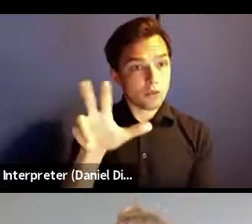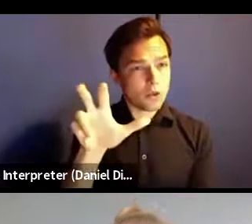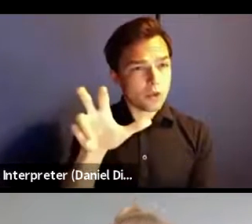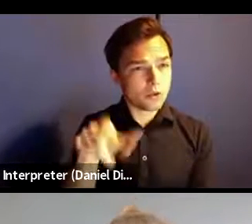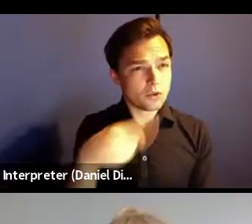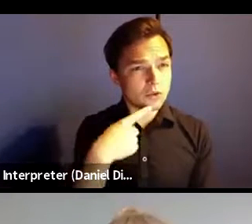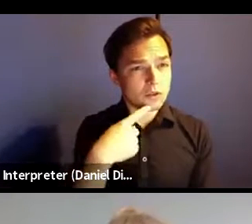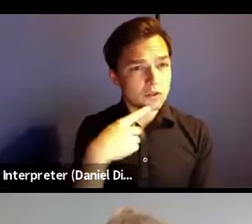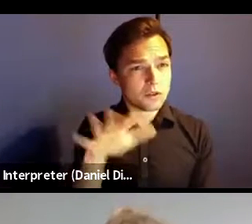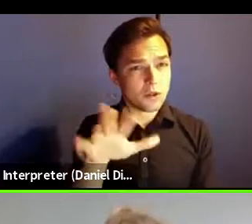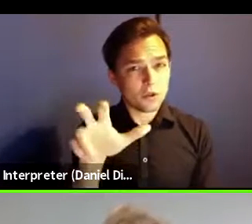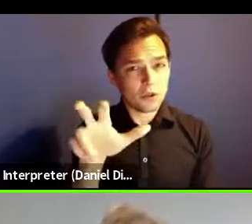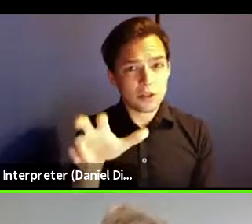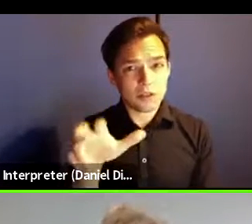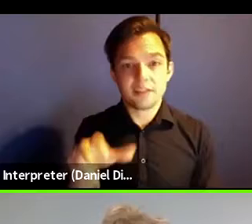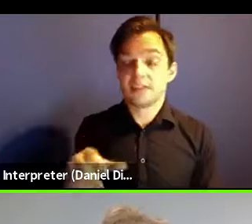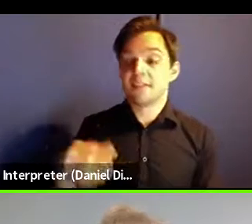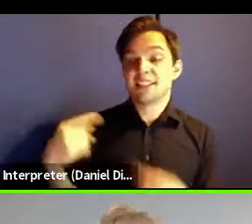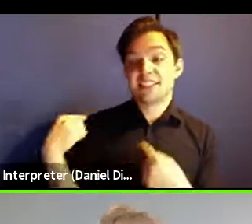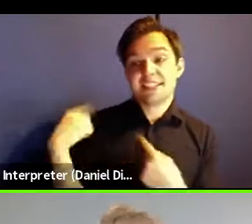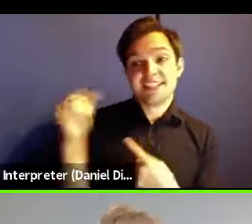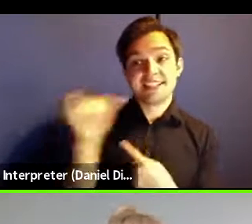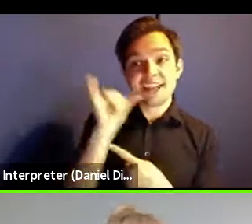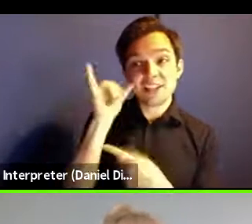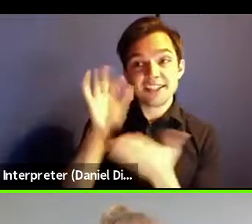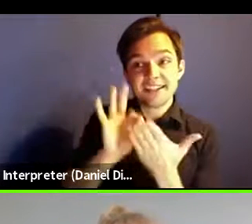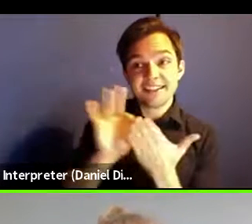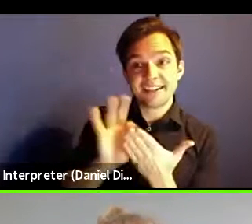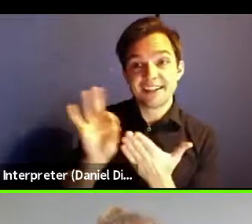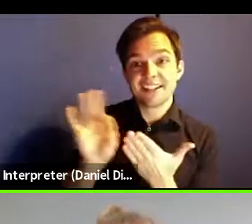Well, as of yesterday, we're at 313,